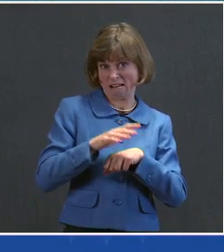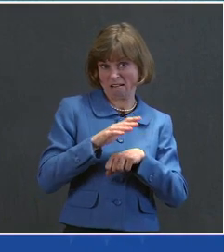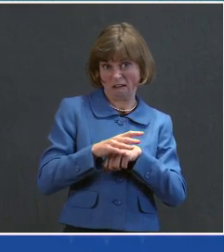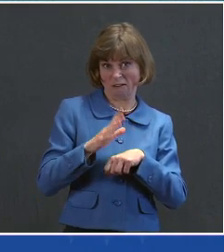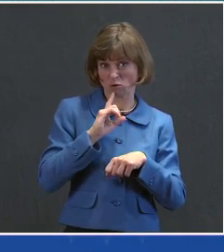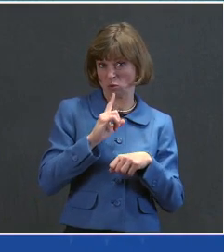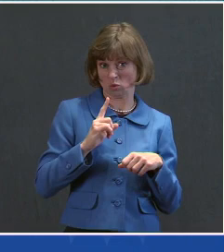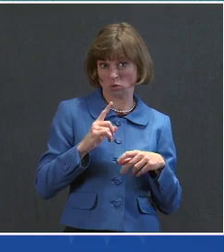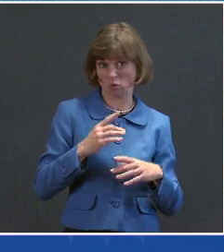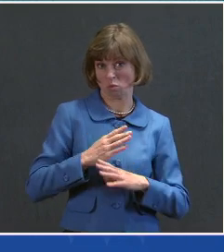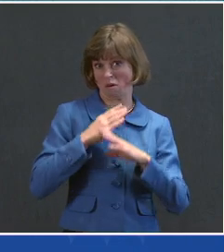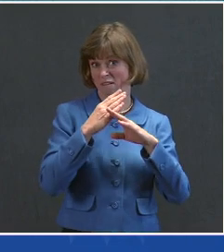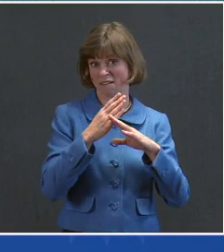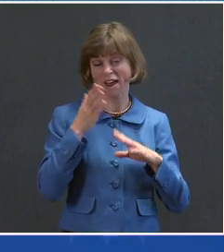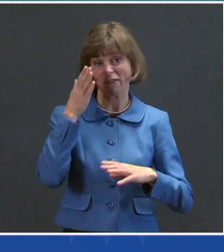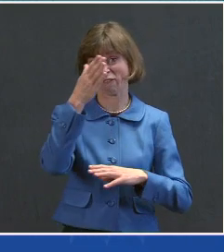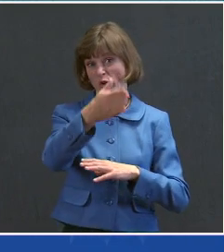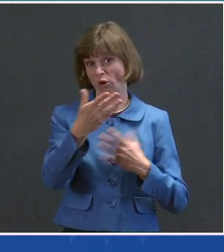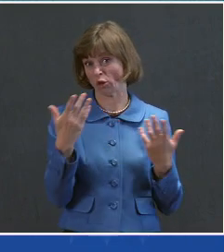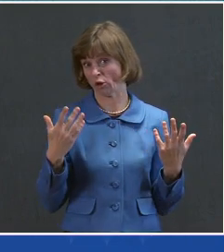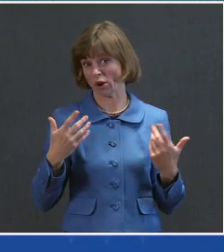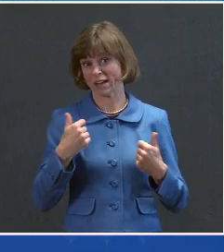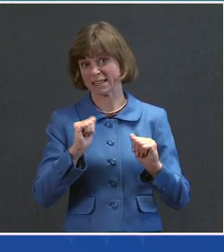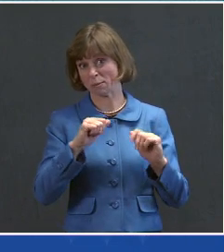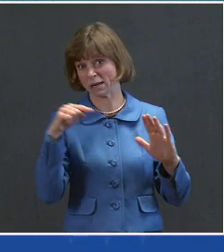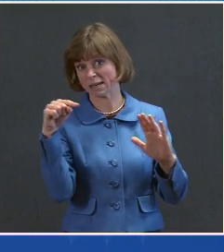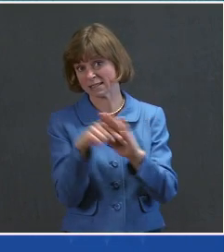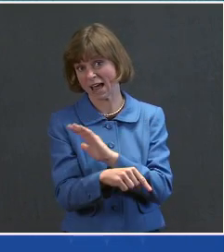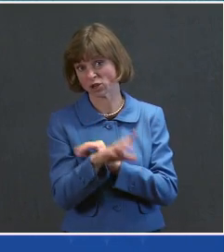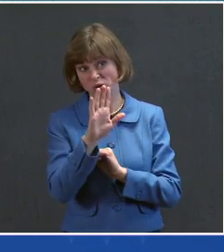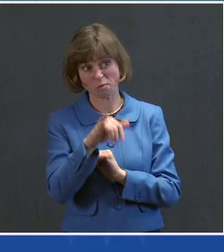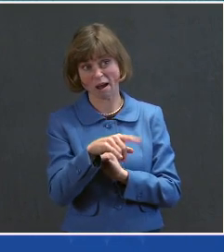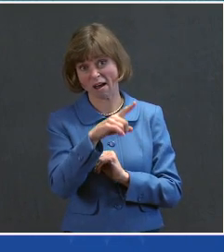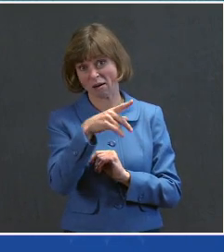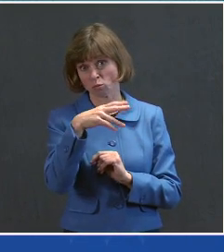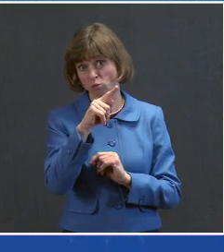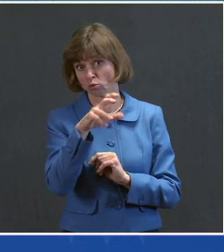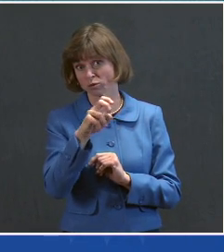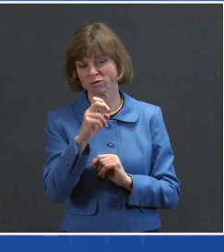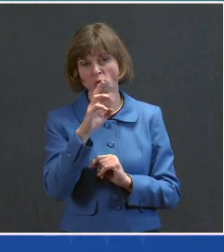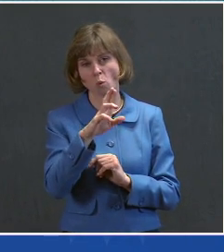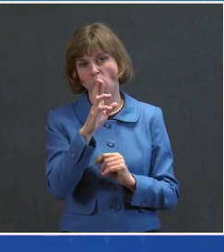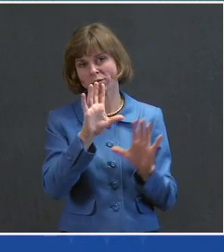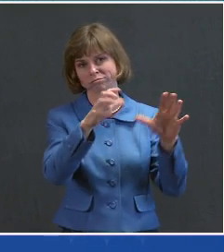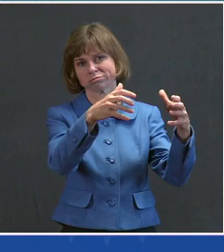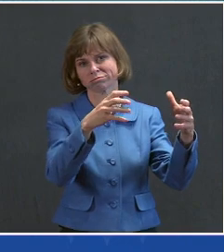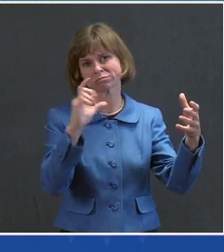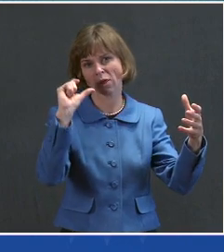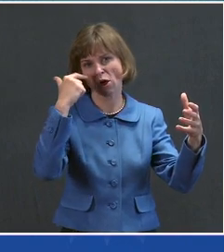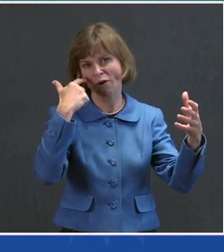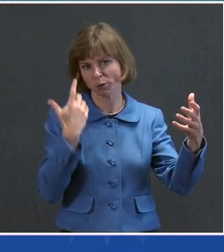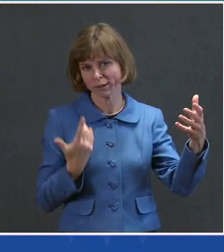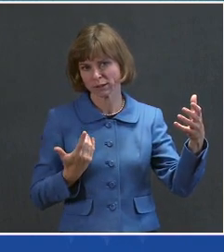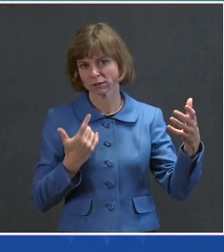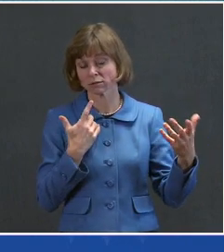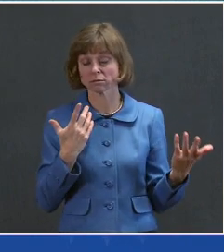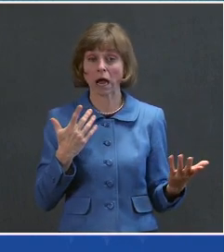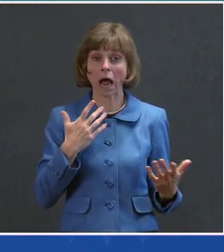by the -- by Putin or the regime? Ms. Psaki: No. I appreciate the option. I'm certainly not making that concession.